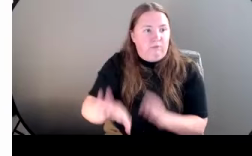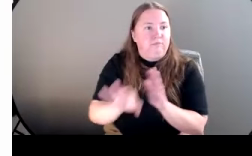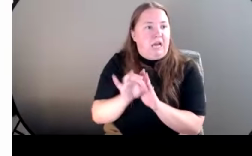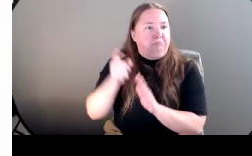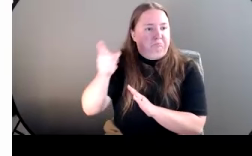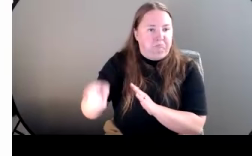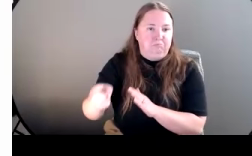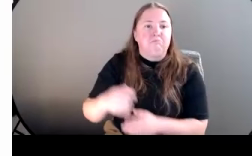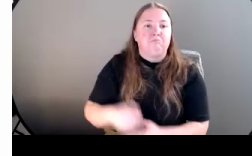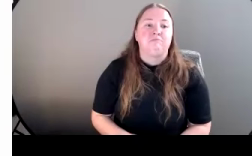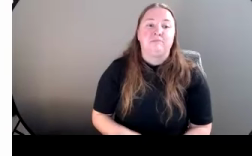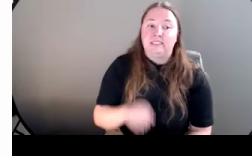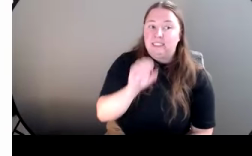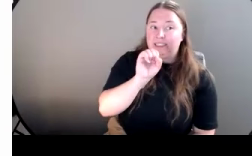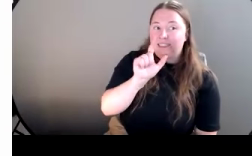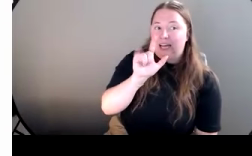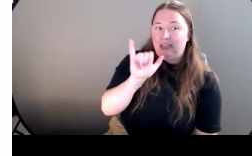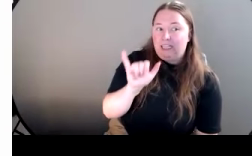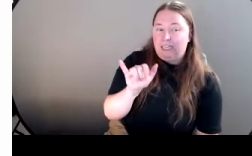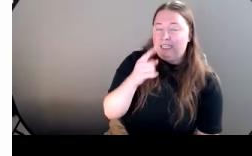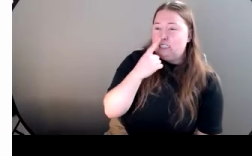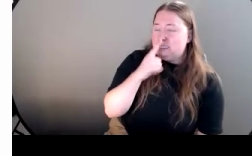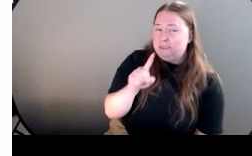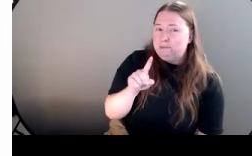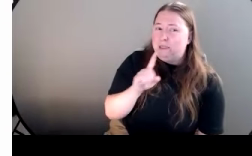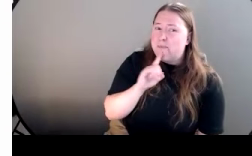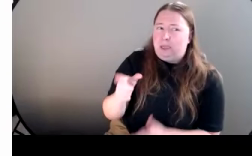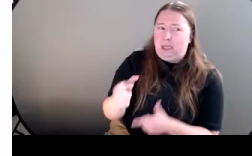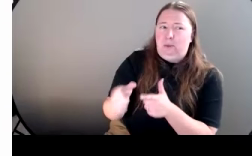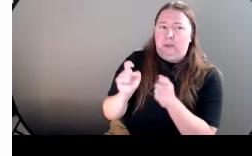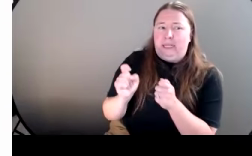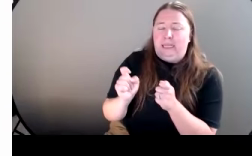Could you really quickly,